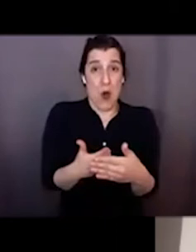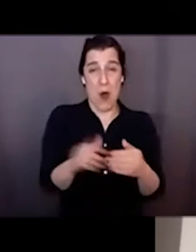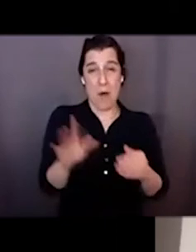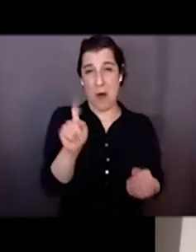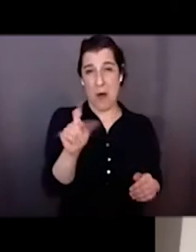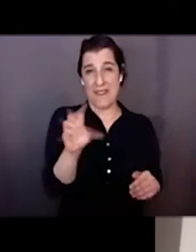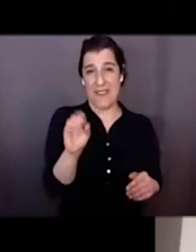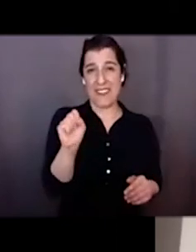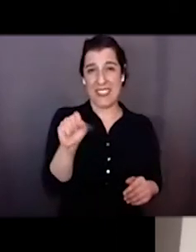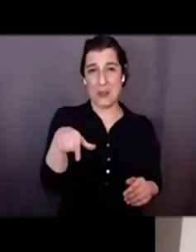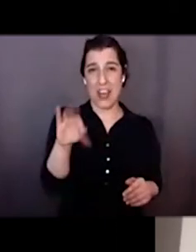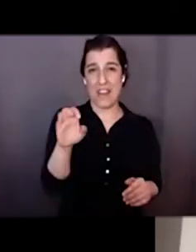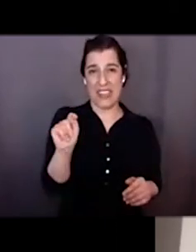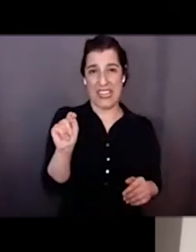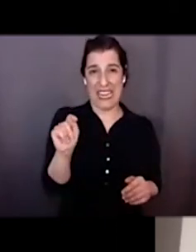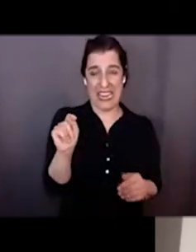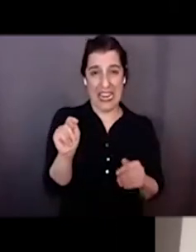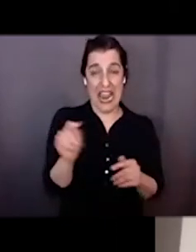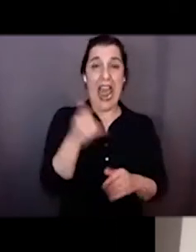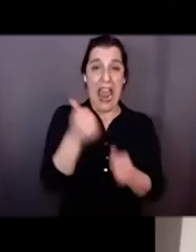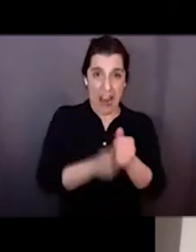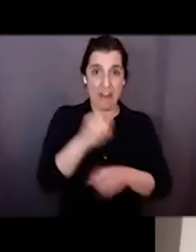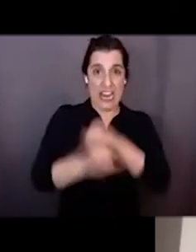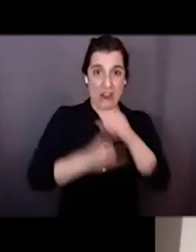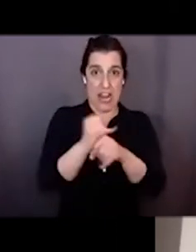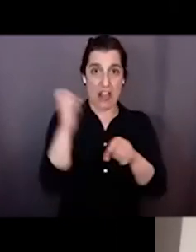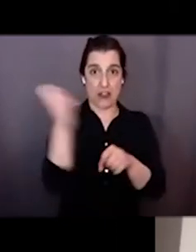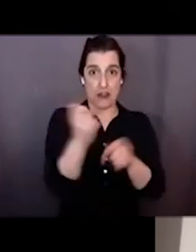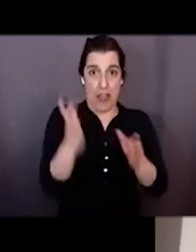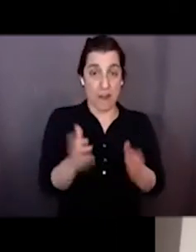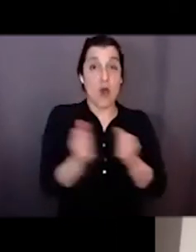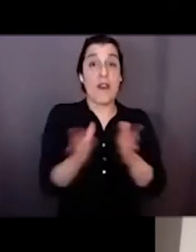And every international traveler without a permanent residency in Korea needs to